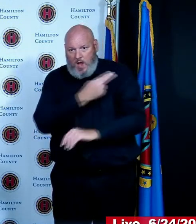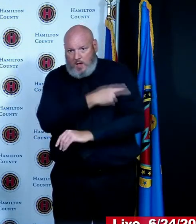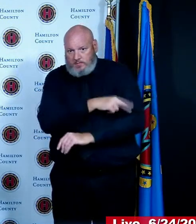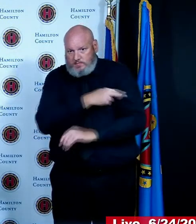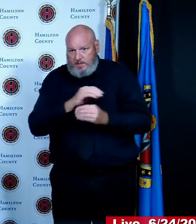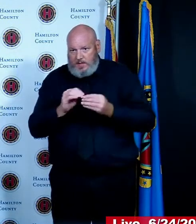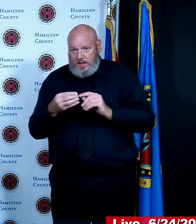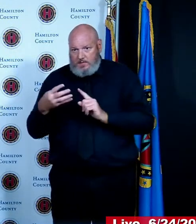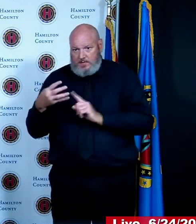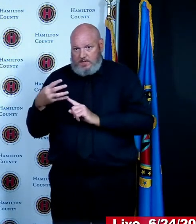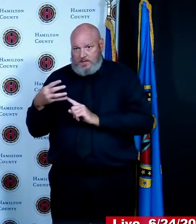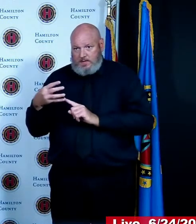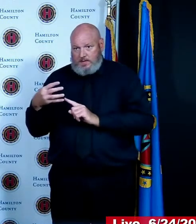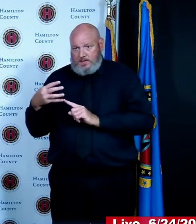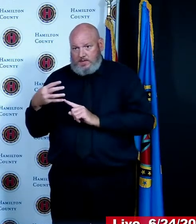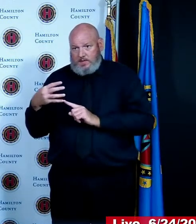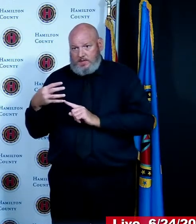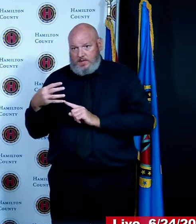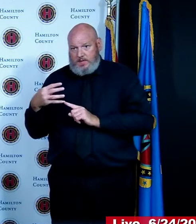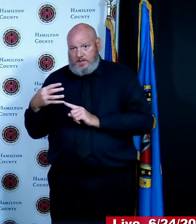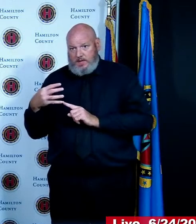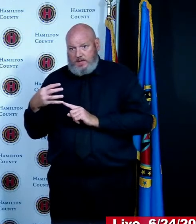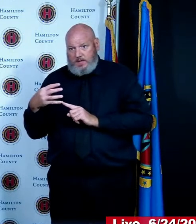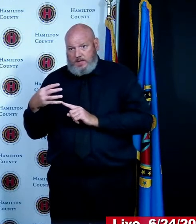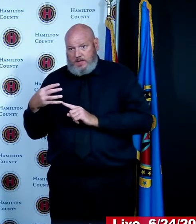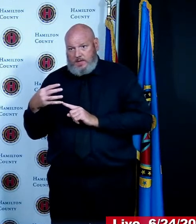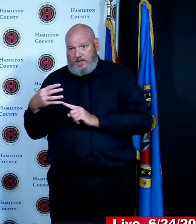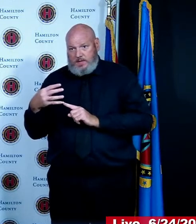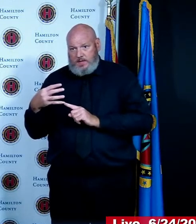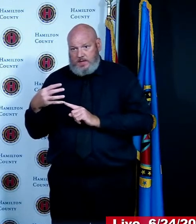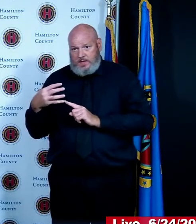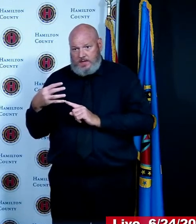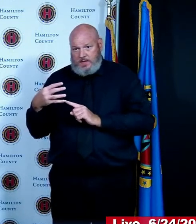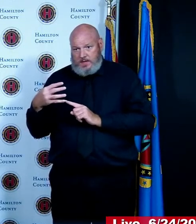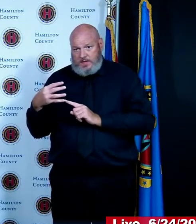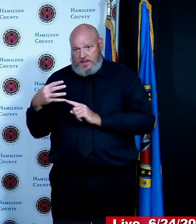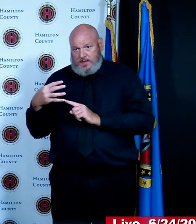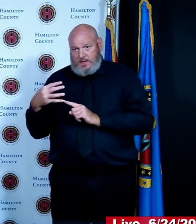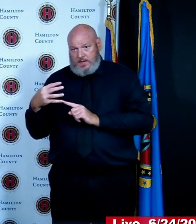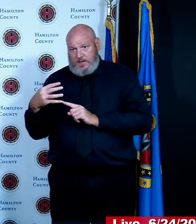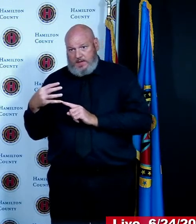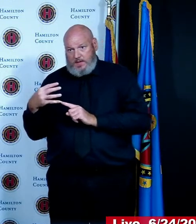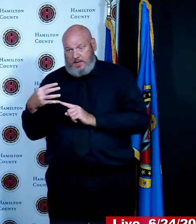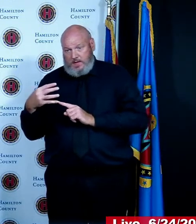same time frame that I ran through for the positive cases so hospitalizations a